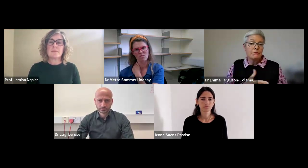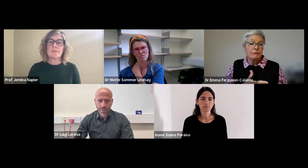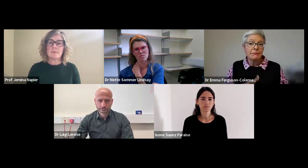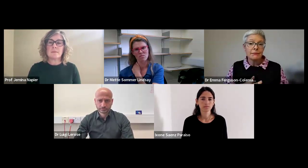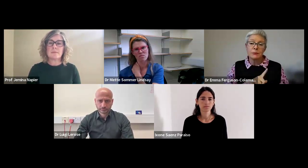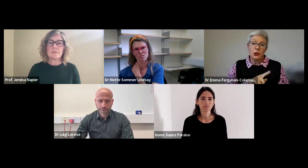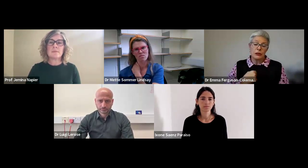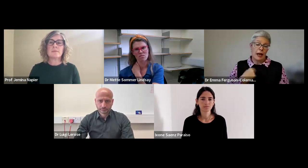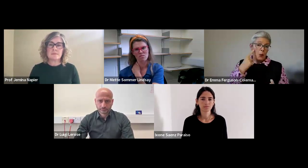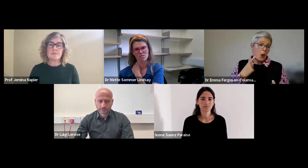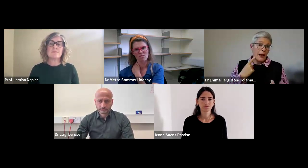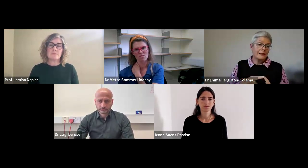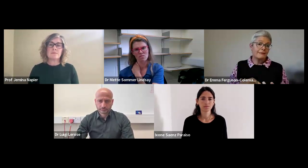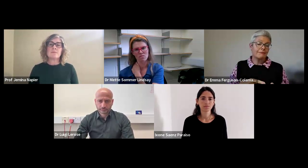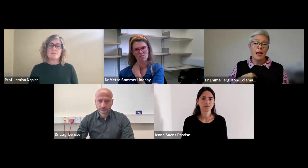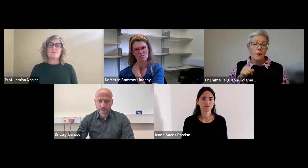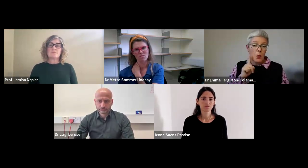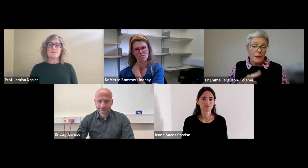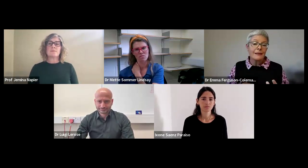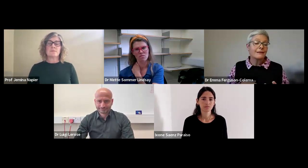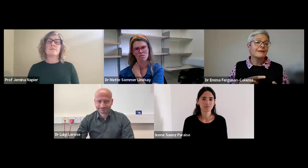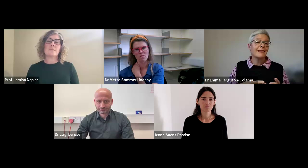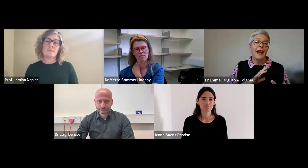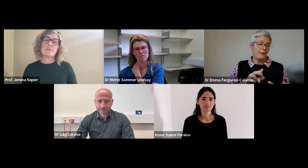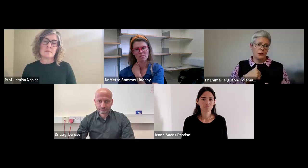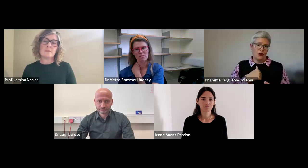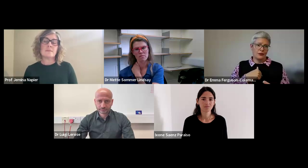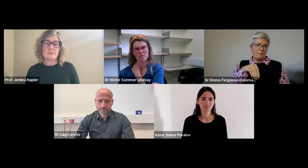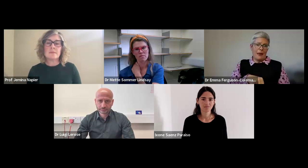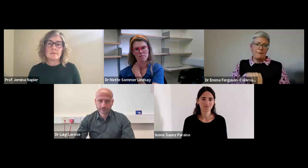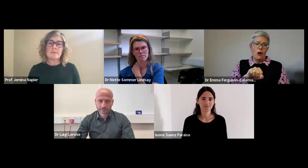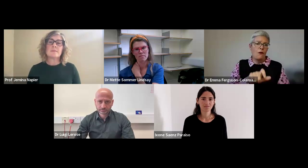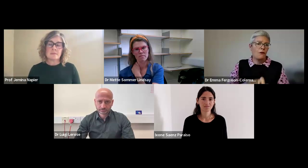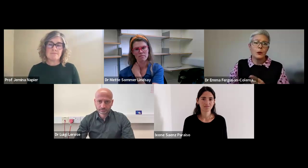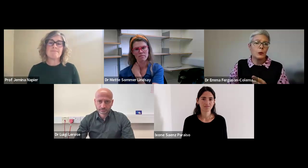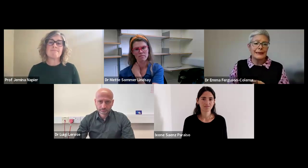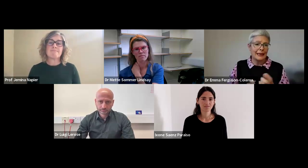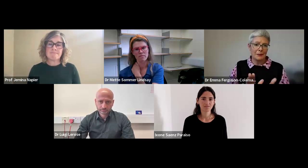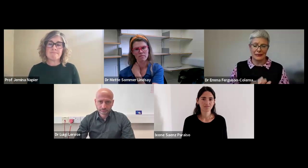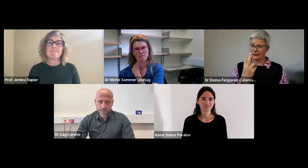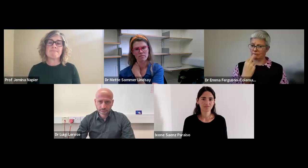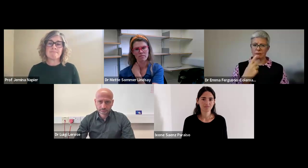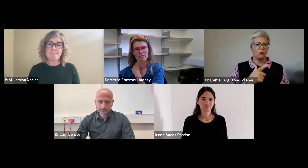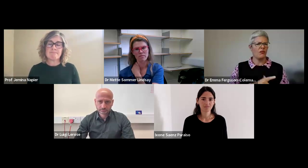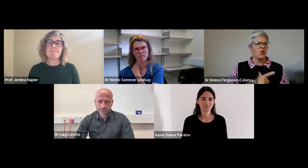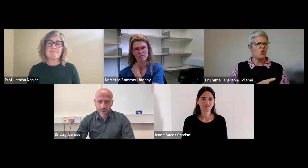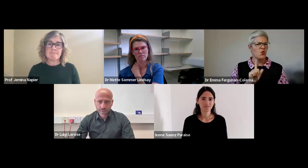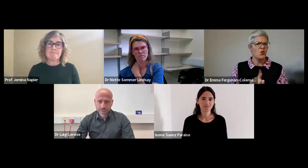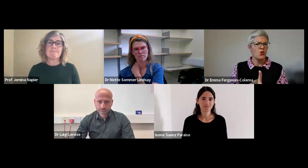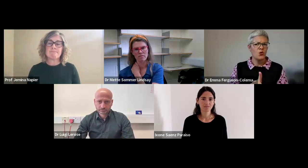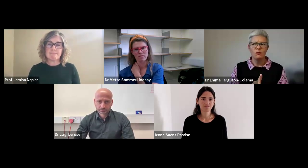few between. I know why, you know, I'm white, I'm a woman. I'm not a member of their community. So